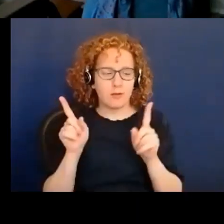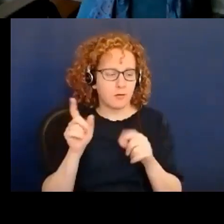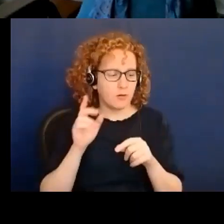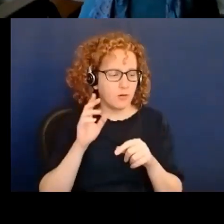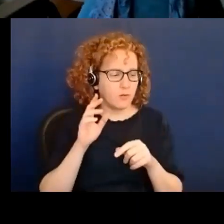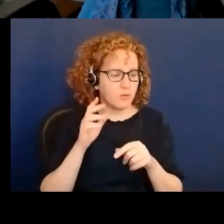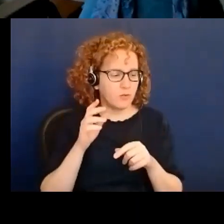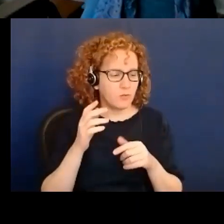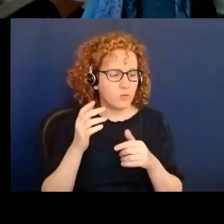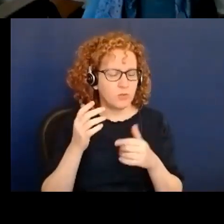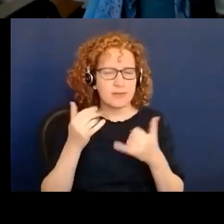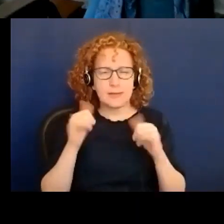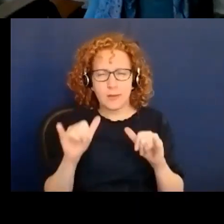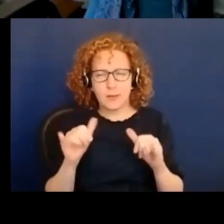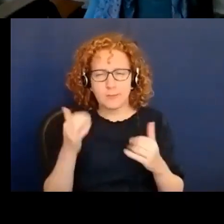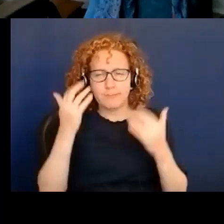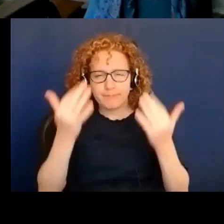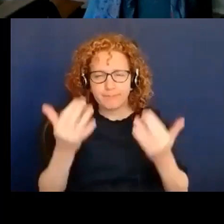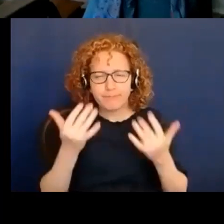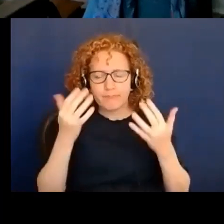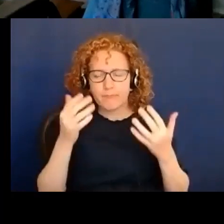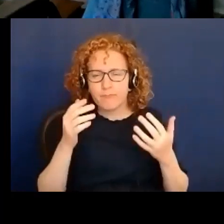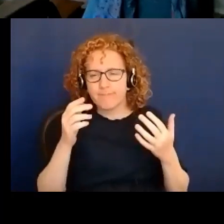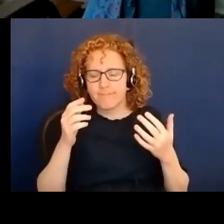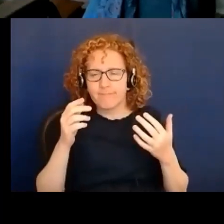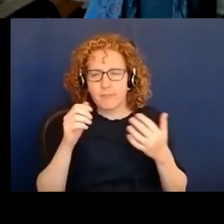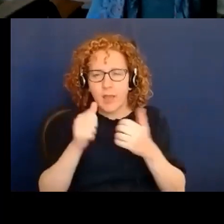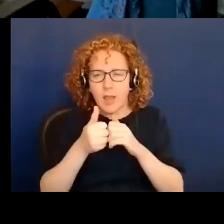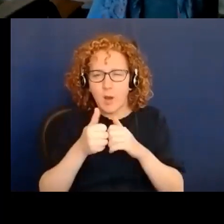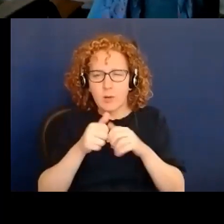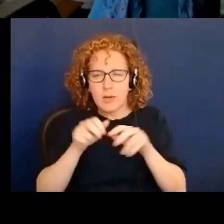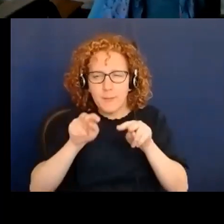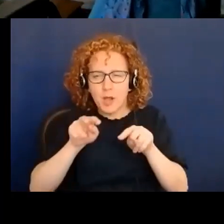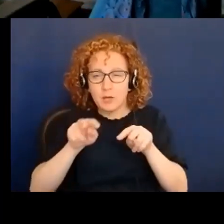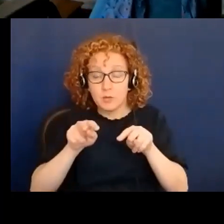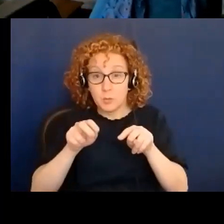be seen how how they're going to to monitor that we're still looking at or is it going